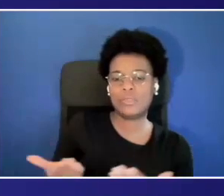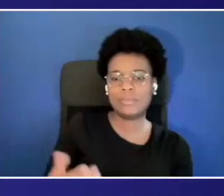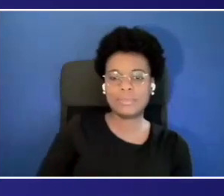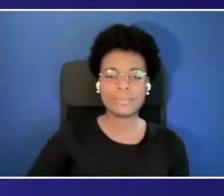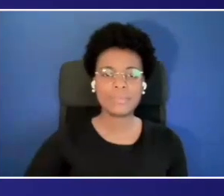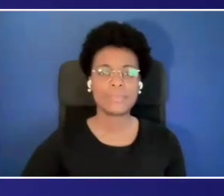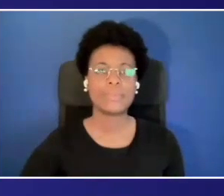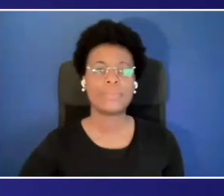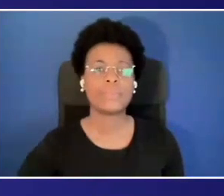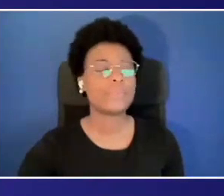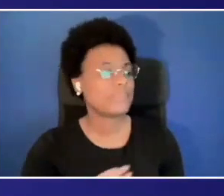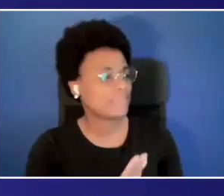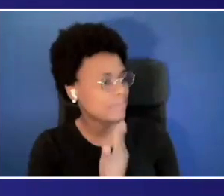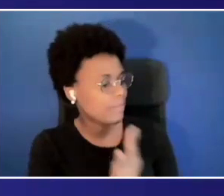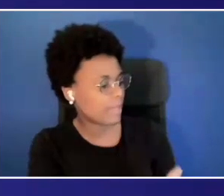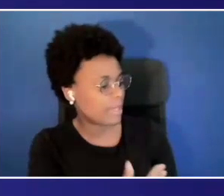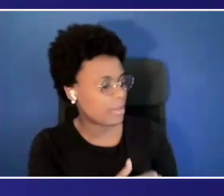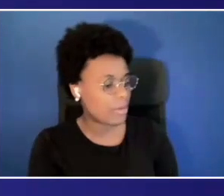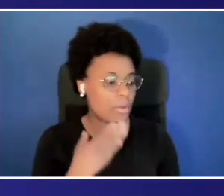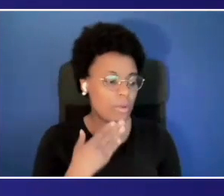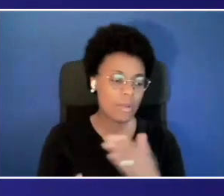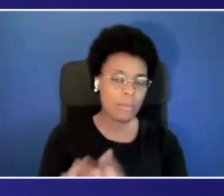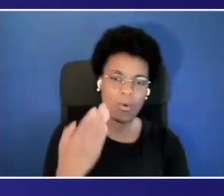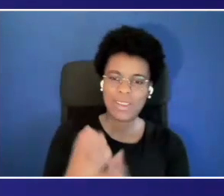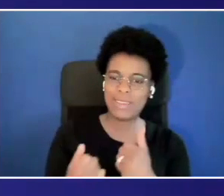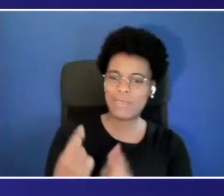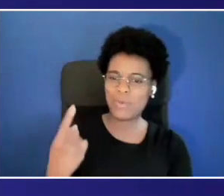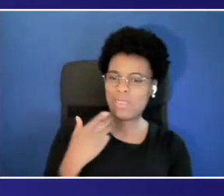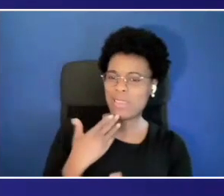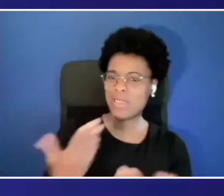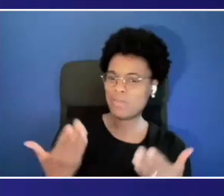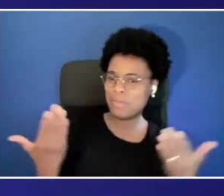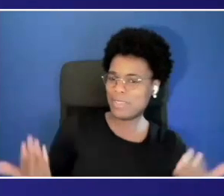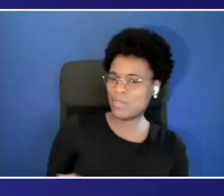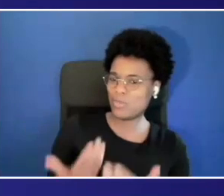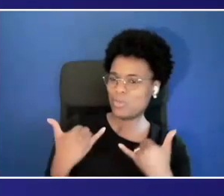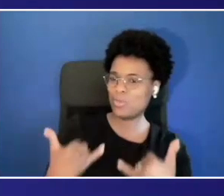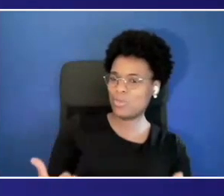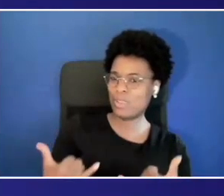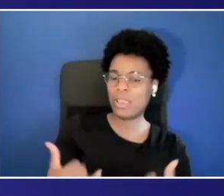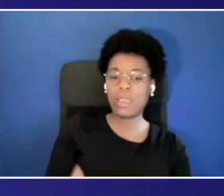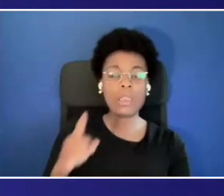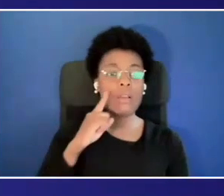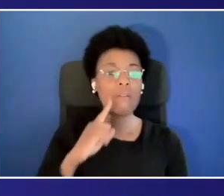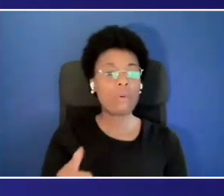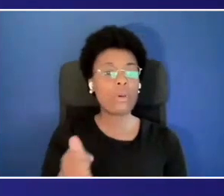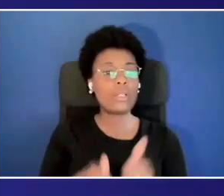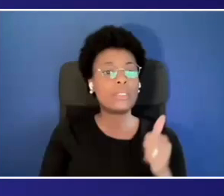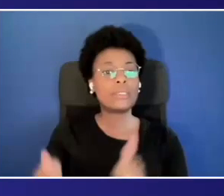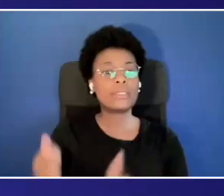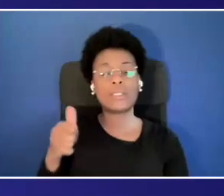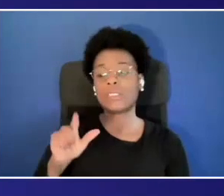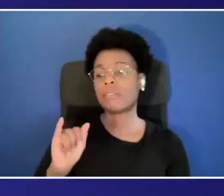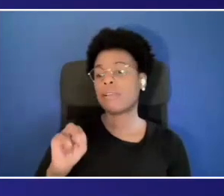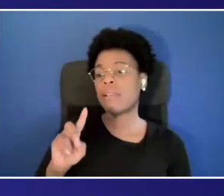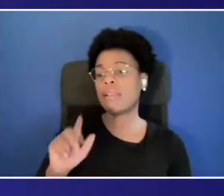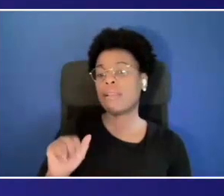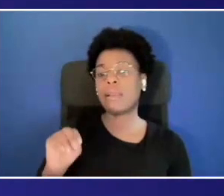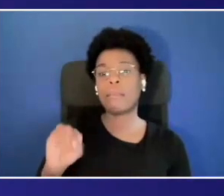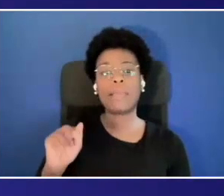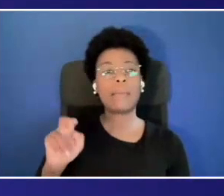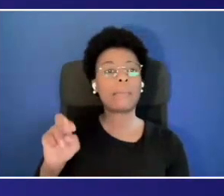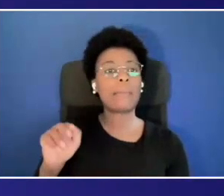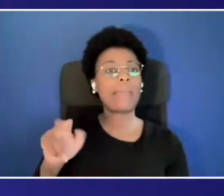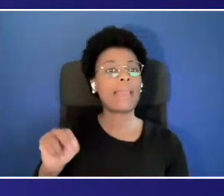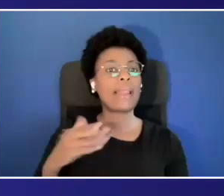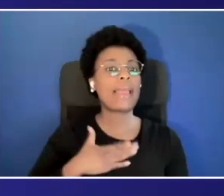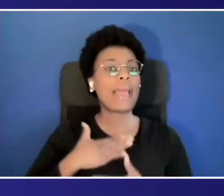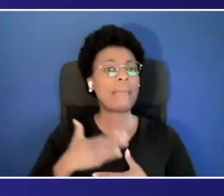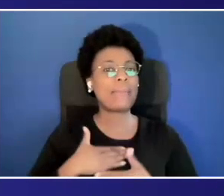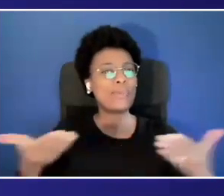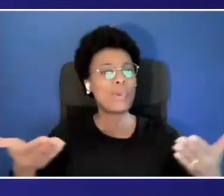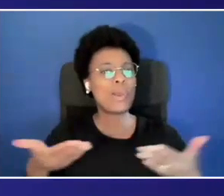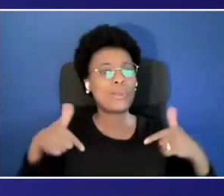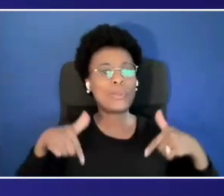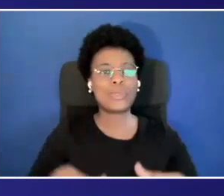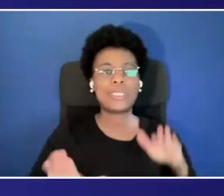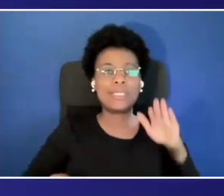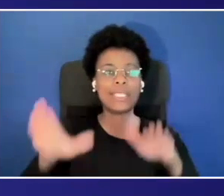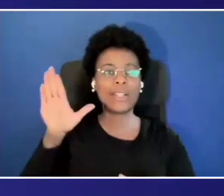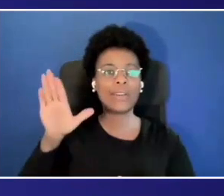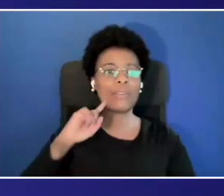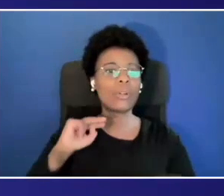Thanks, Timmy. Good morning, everyone. Thank you for joining us today. On behalf of Secretary Lennon McMahon, I am pleased to welcome you to this public hearing on negotiated rule making for the Department of Education.